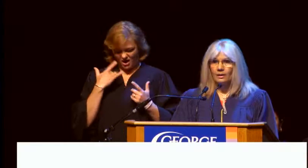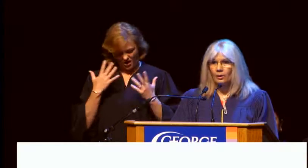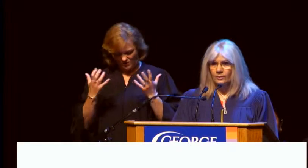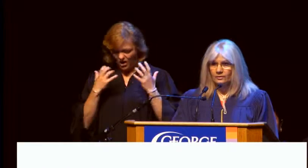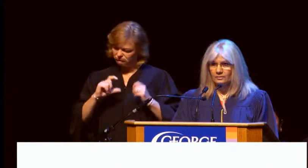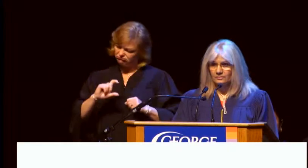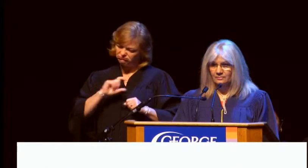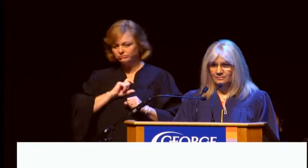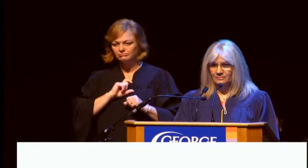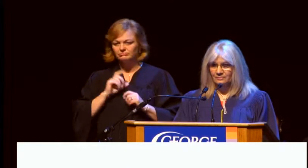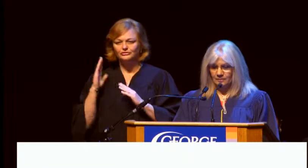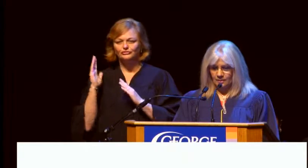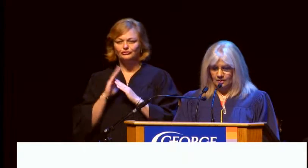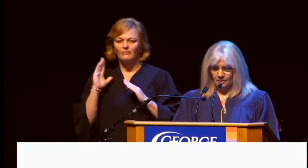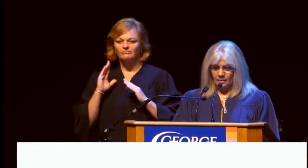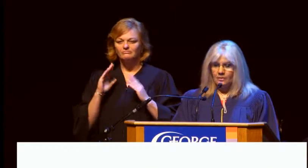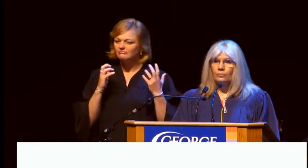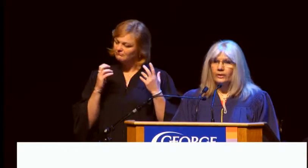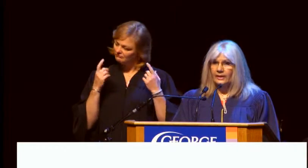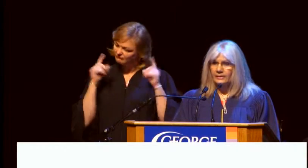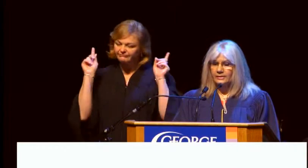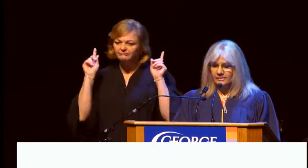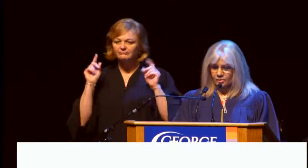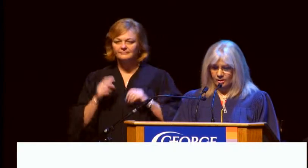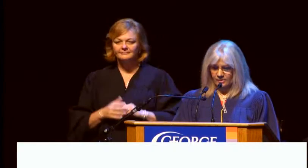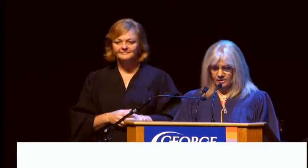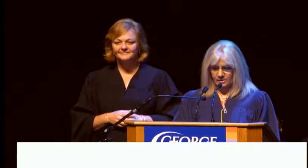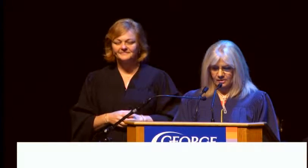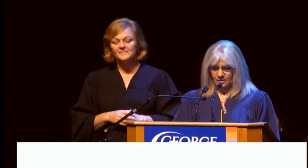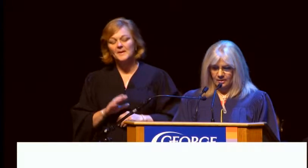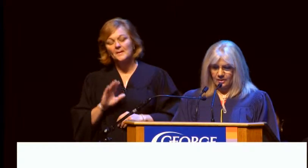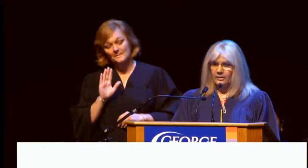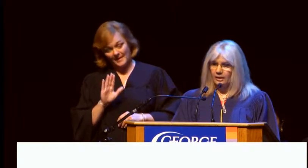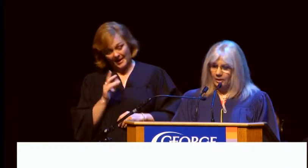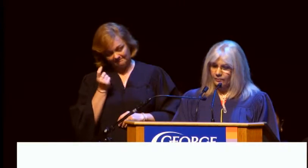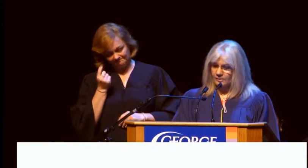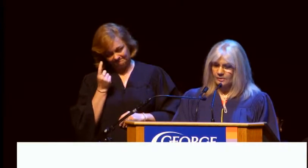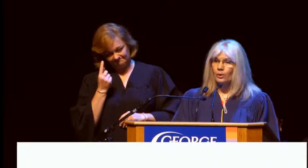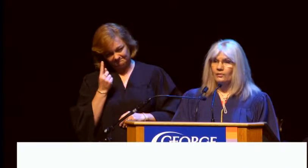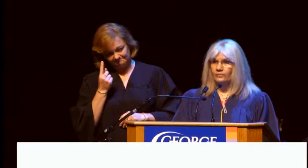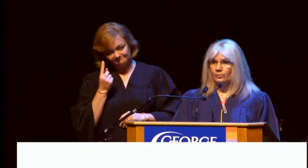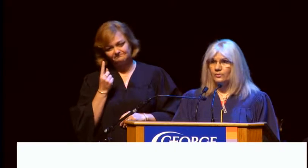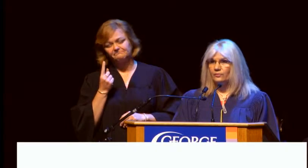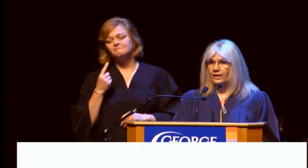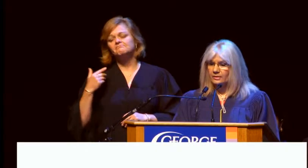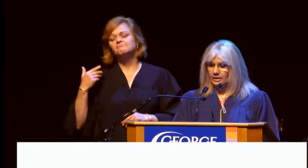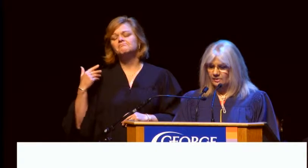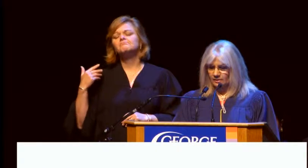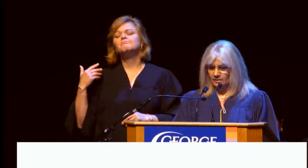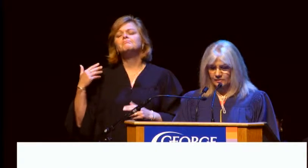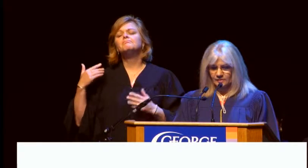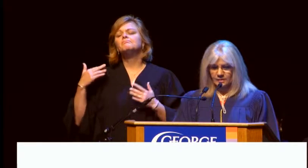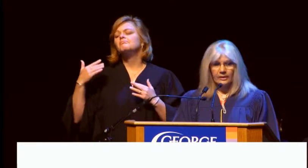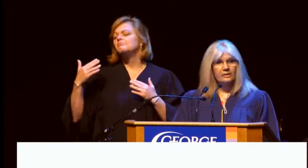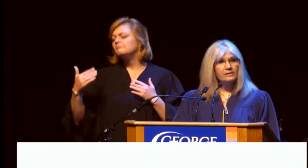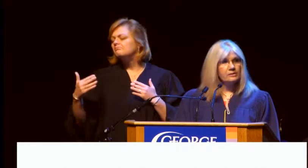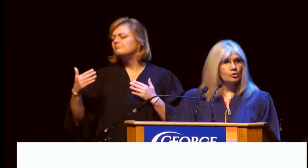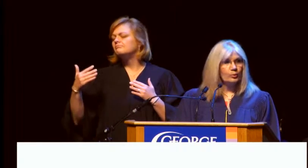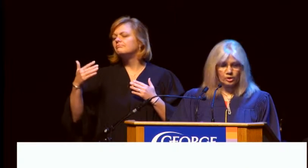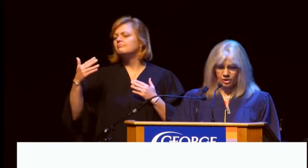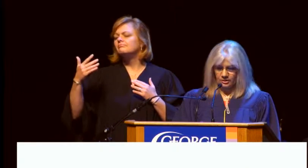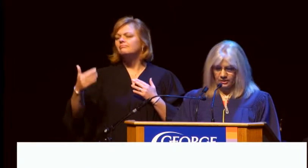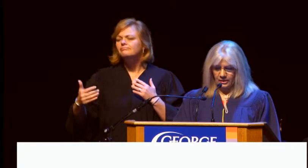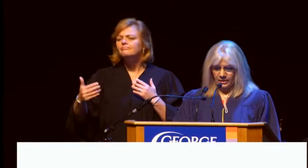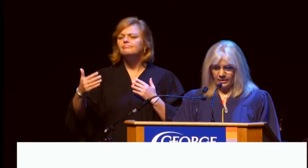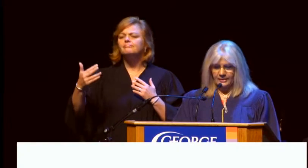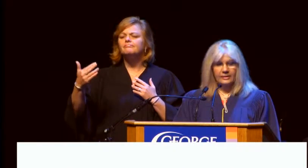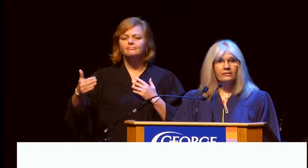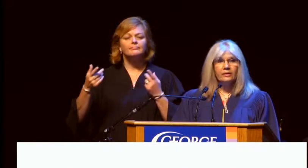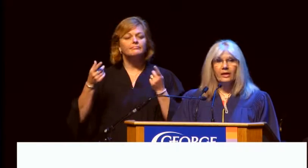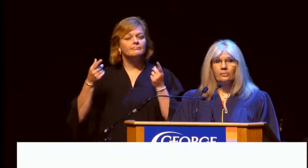HOWEVER, REALITY SUGGESTS THAT EVERY SO OFTEN WE FIND OURSELVES IN A SITUATION THAT IN THE GAME